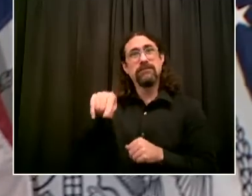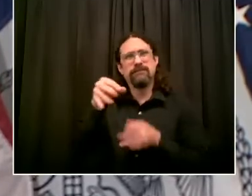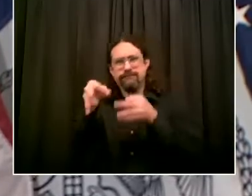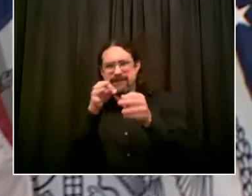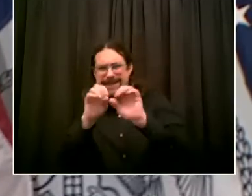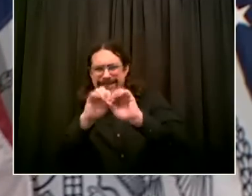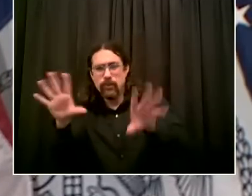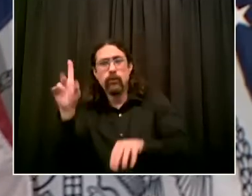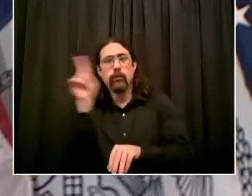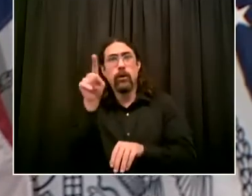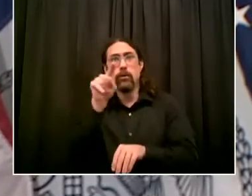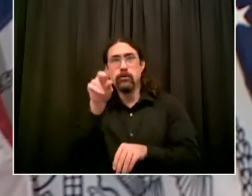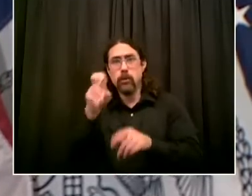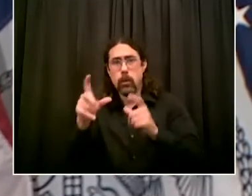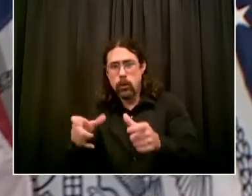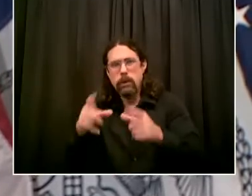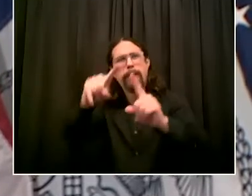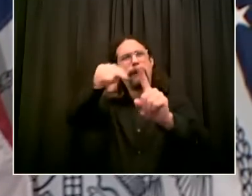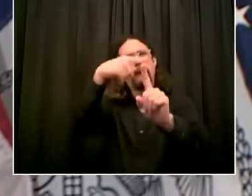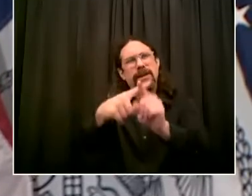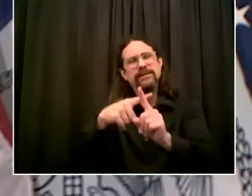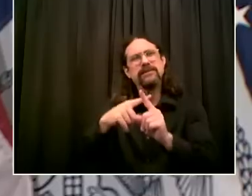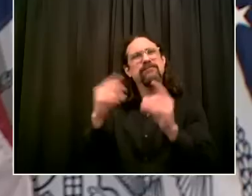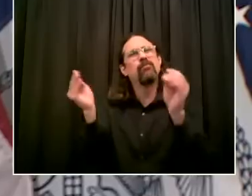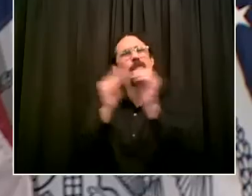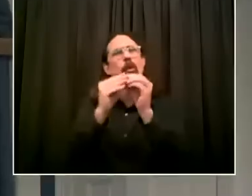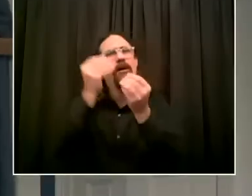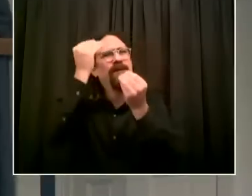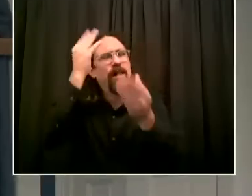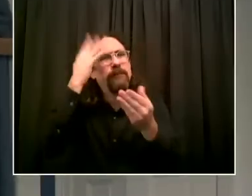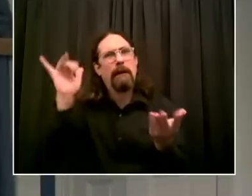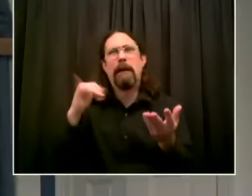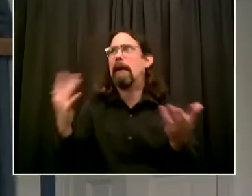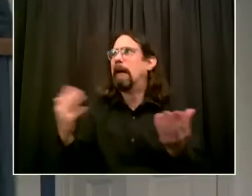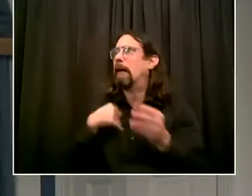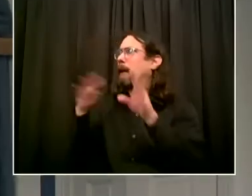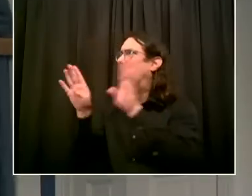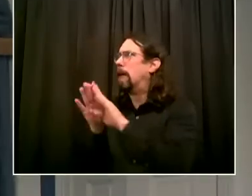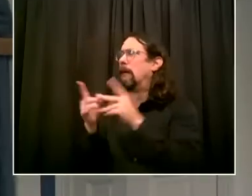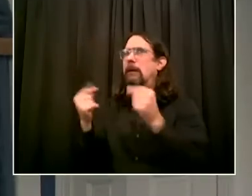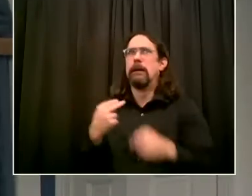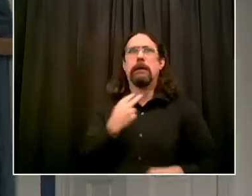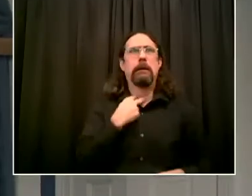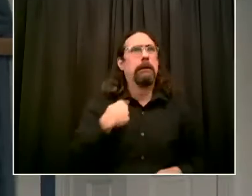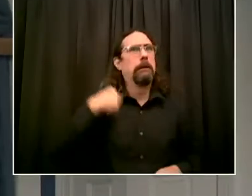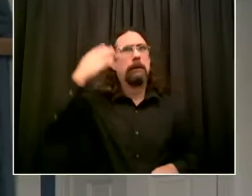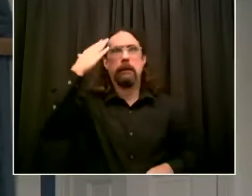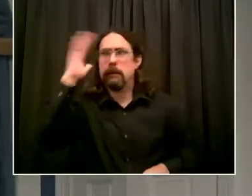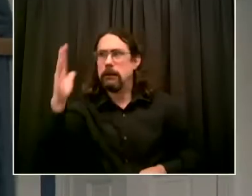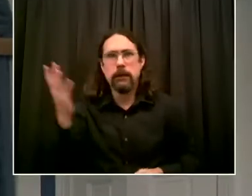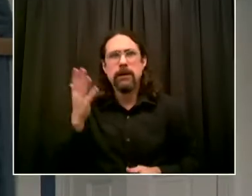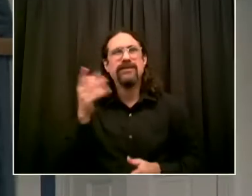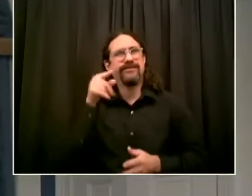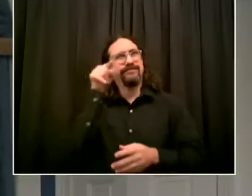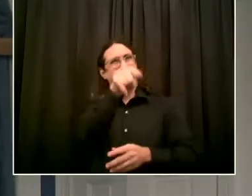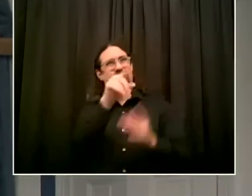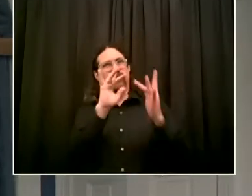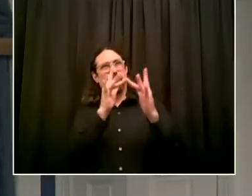THE SMALL BUSINESS SERVICES COMMISSIONER LEAEADNGI THE WAY TO HELP SMALL BUSINESSES THROUGH THIS CRISIS WITH HIS VERY DEDICATED TEAM.